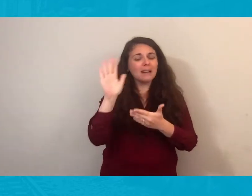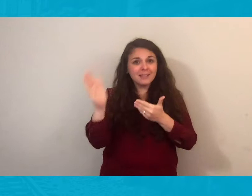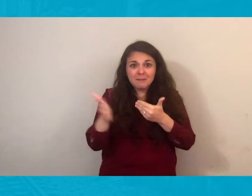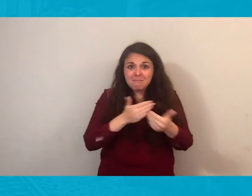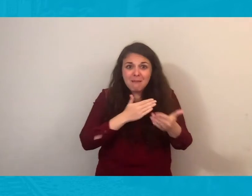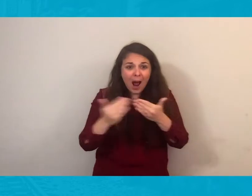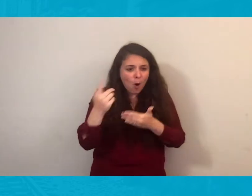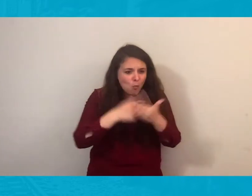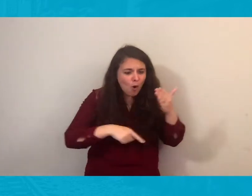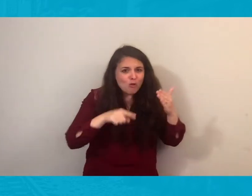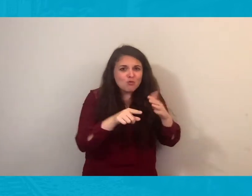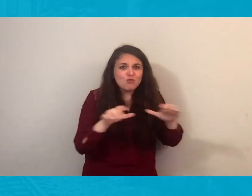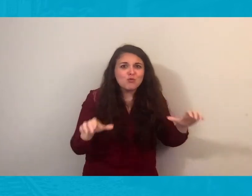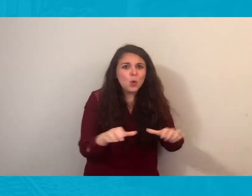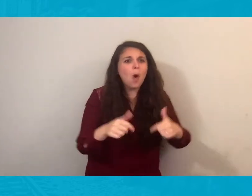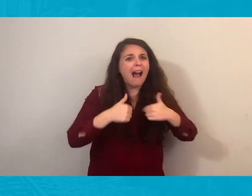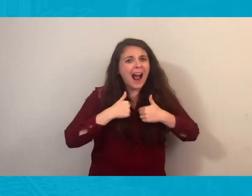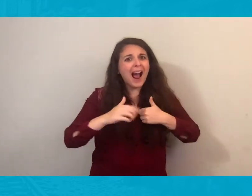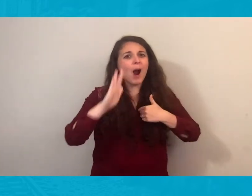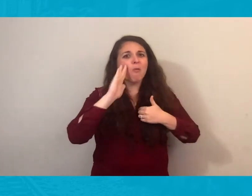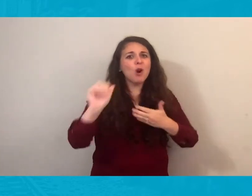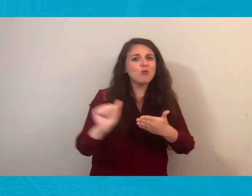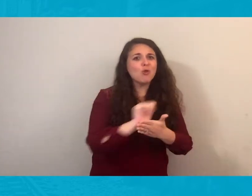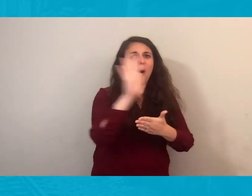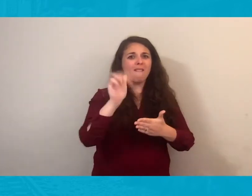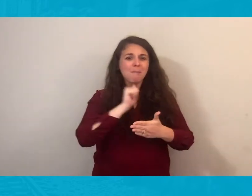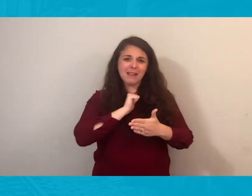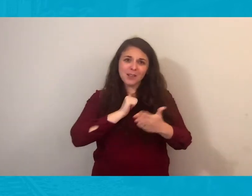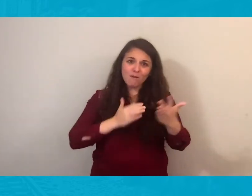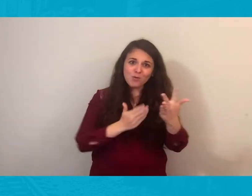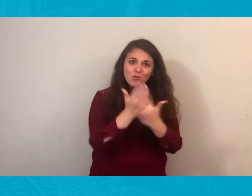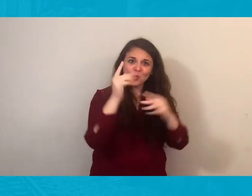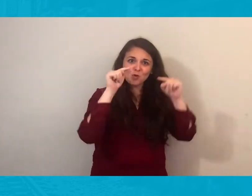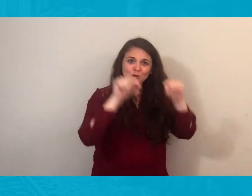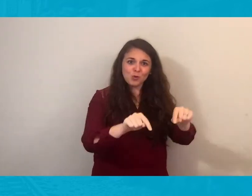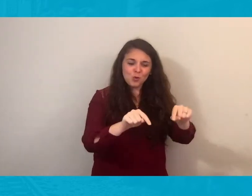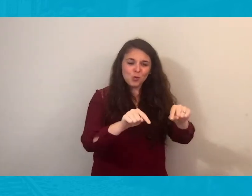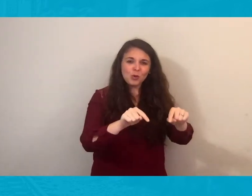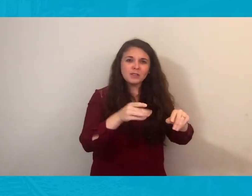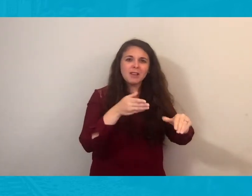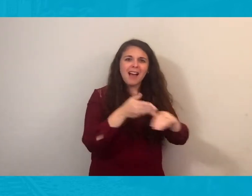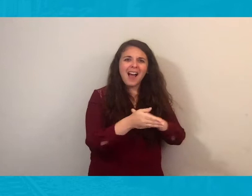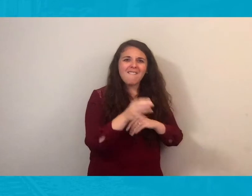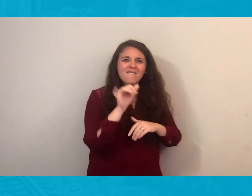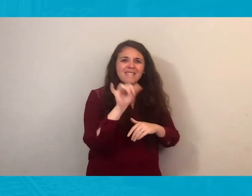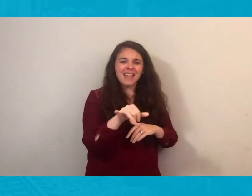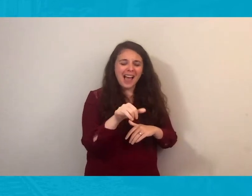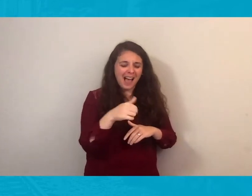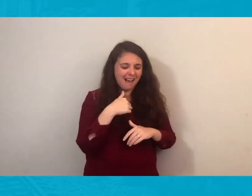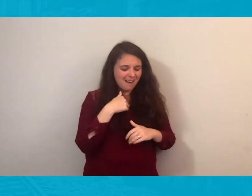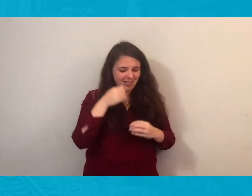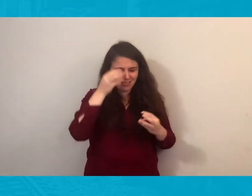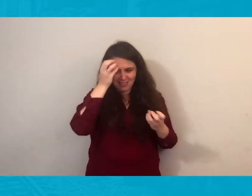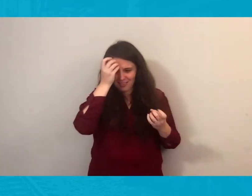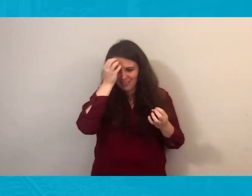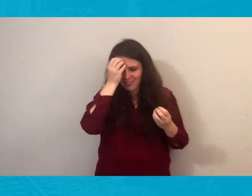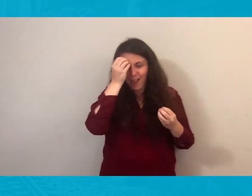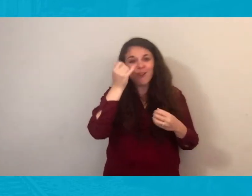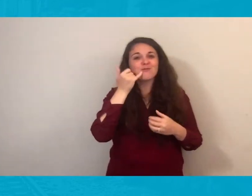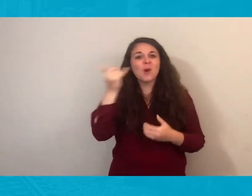I will glorify myself through what you do. So on the way down, I called Annie and said, hey, I think I wanna come in